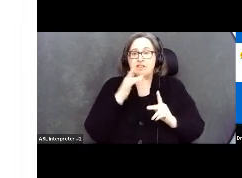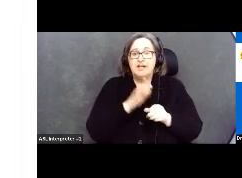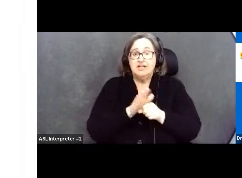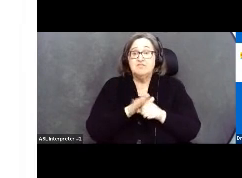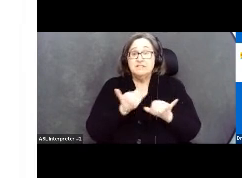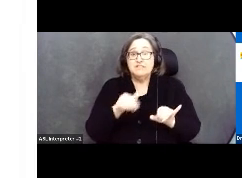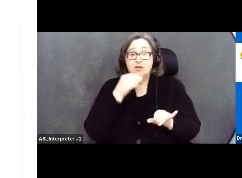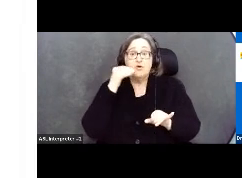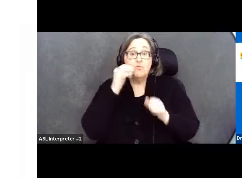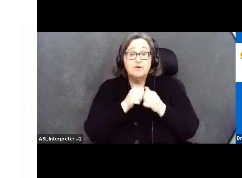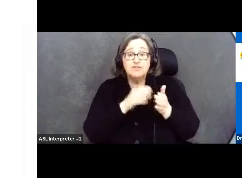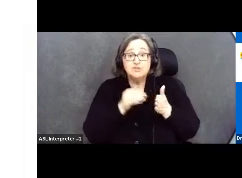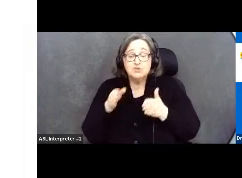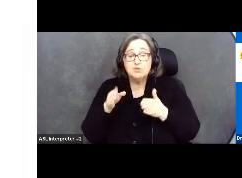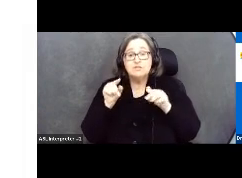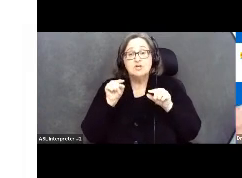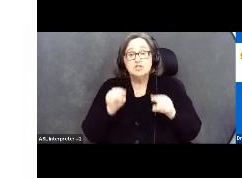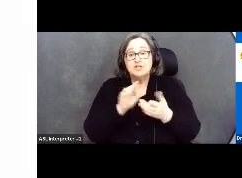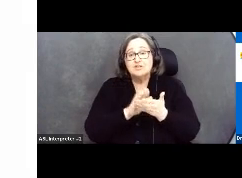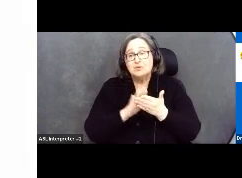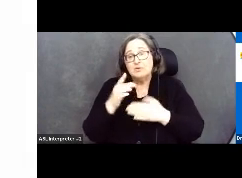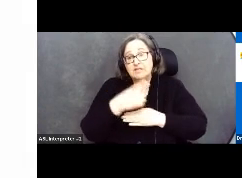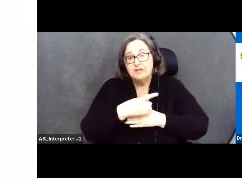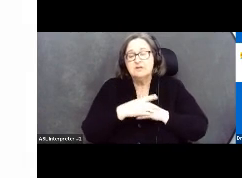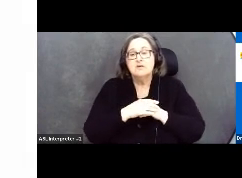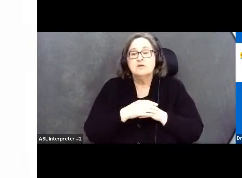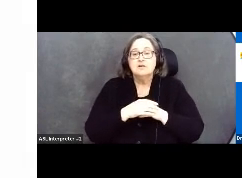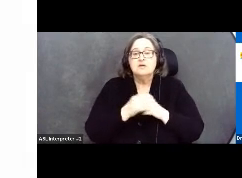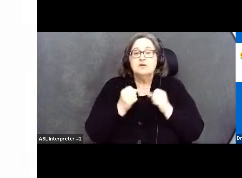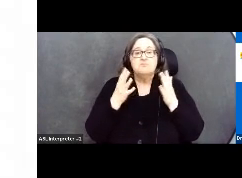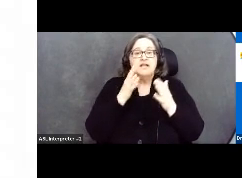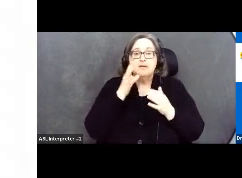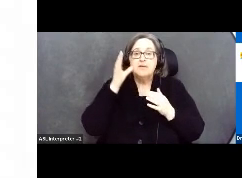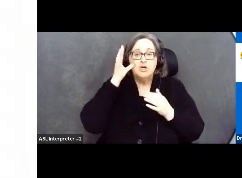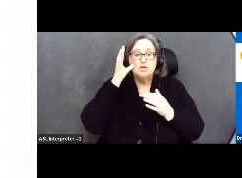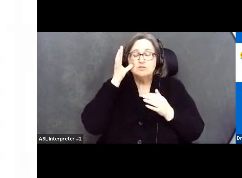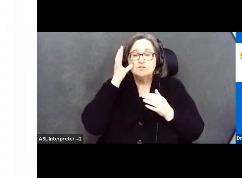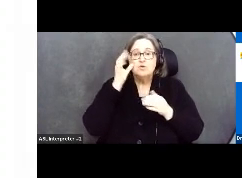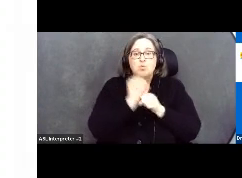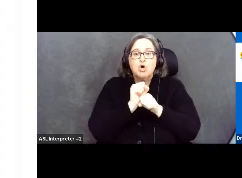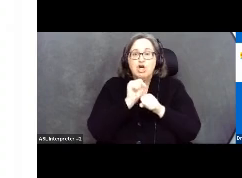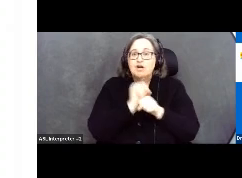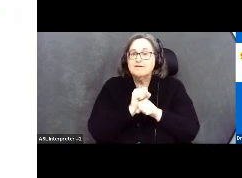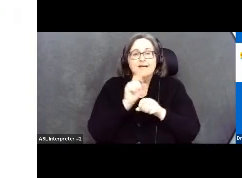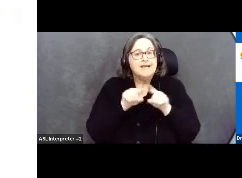with the students during the school day. Many of our parents work and cannot be home.